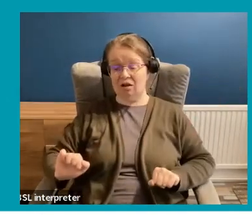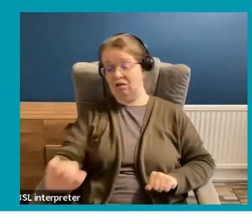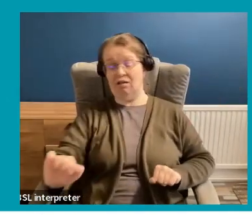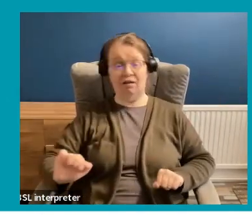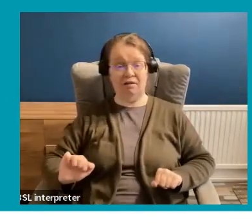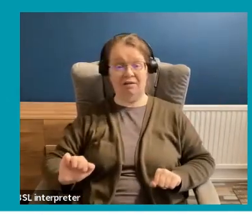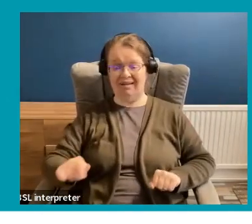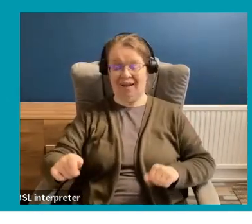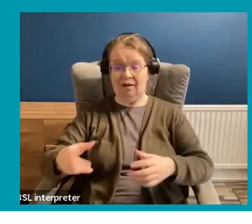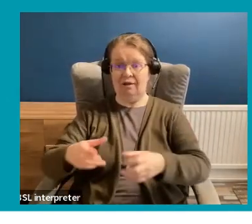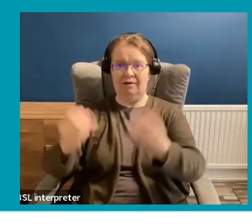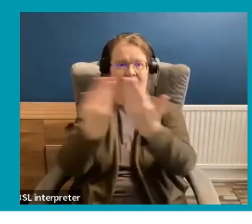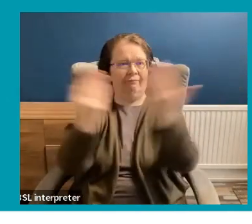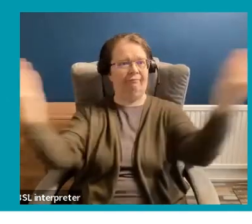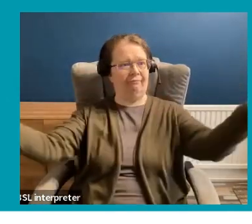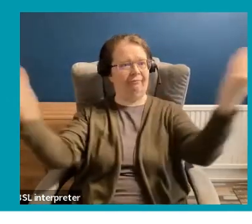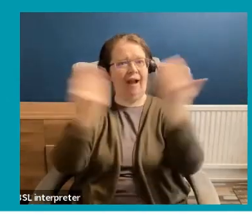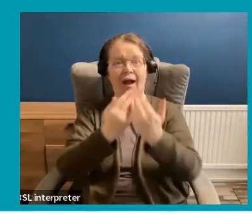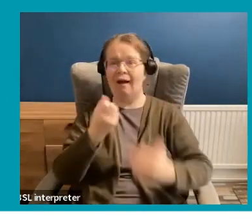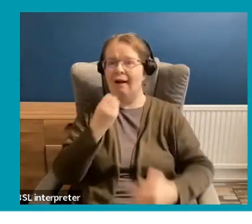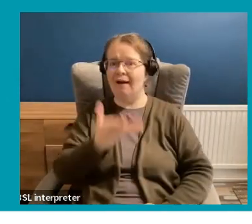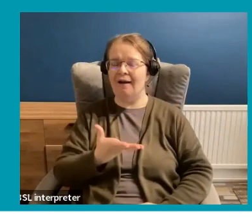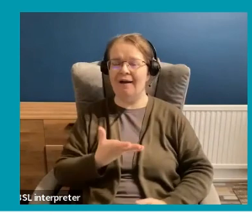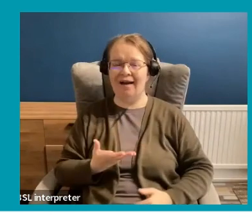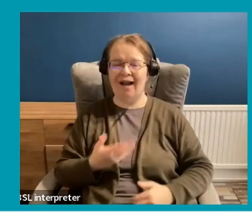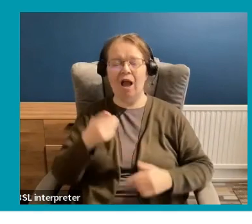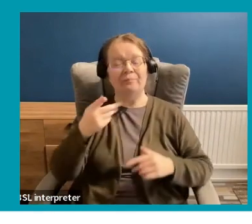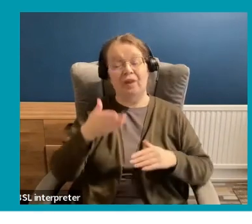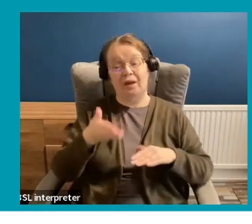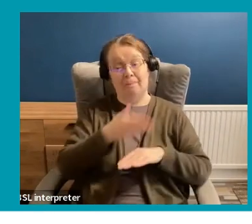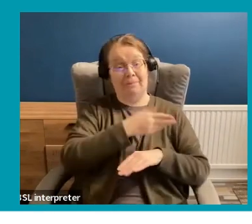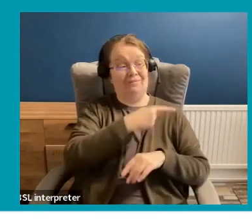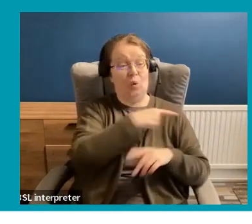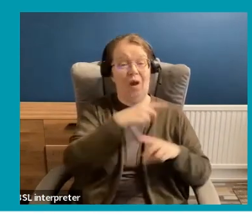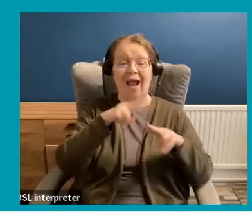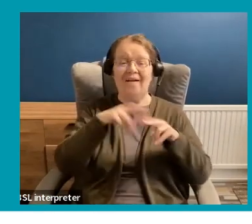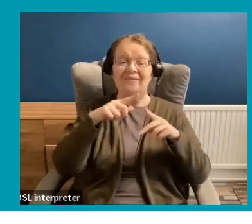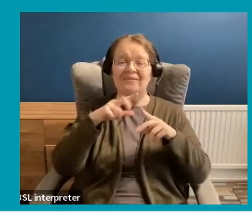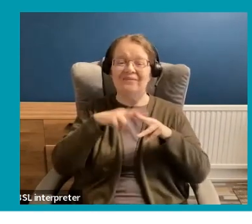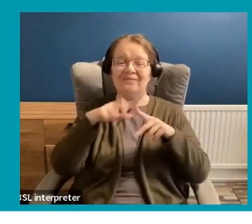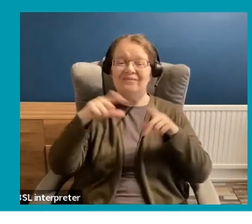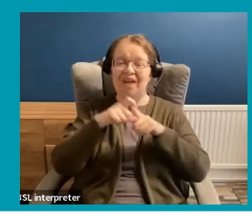But before me there was a FedEx guy making deliveries carrying loads of boxes